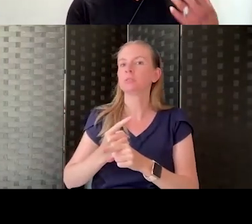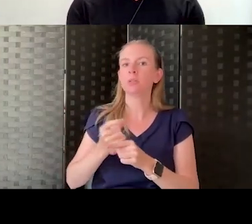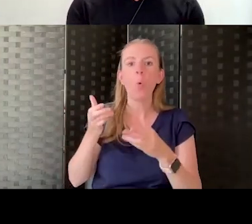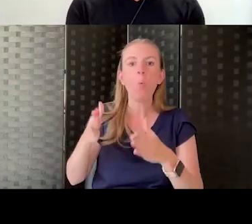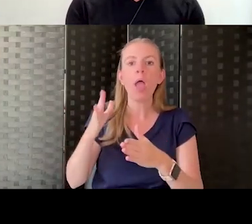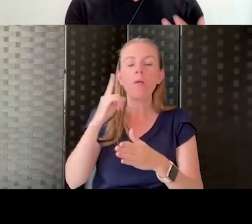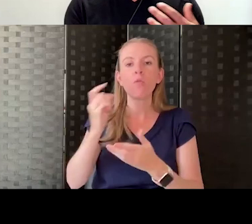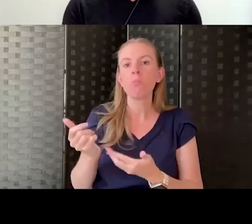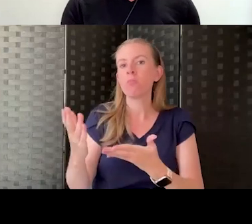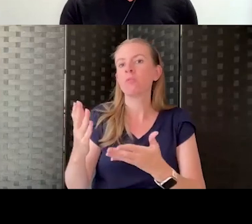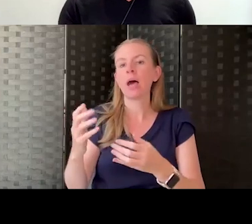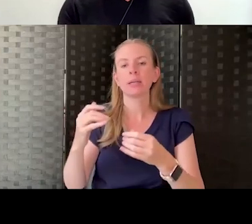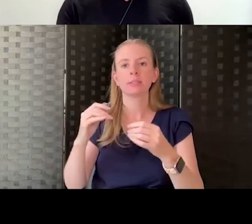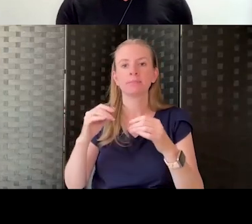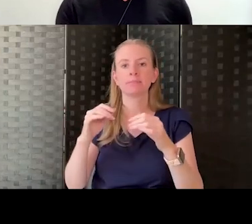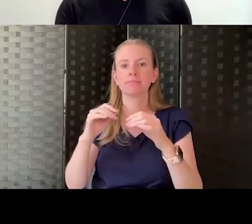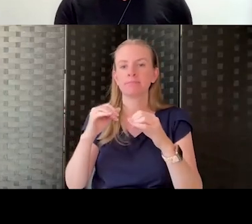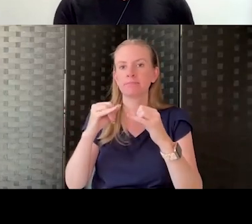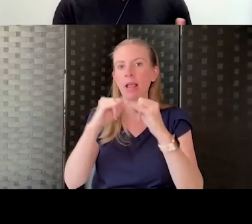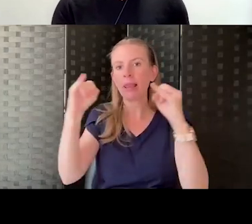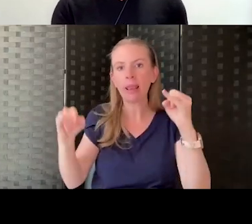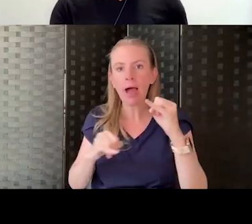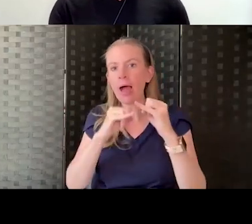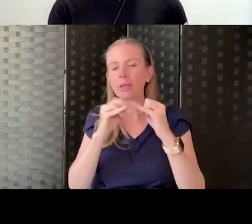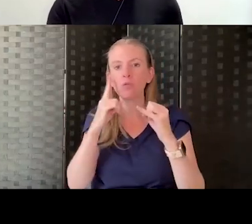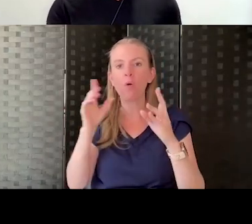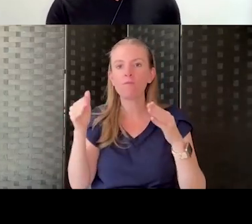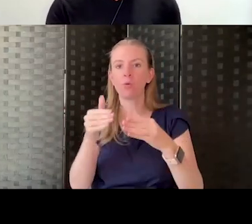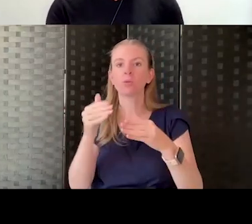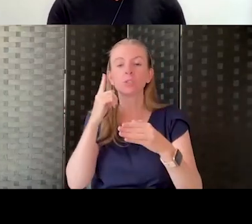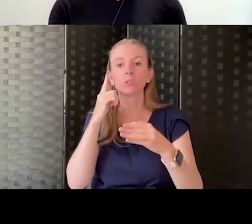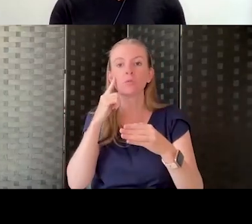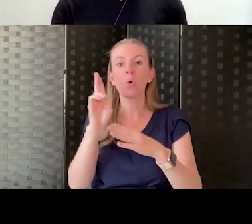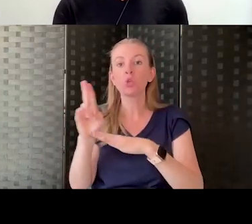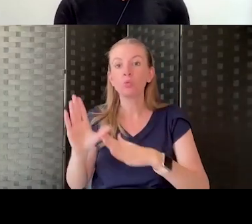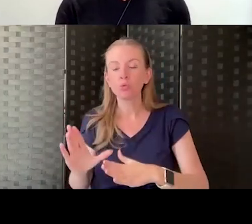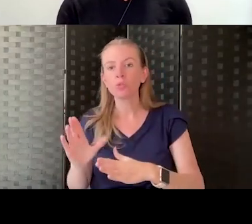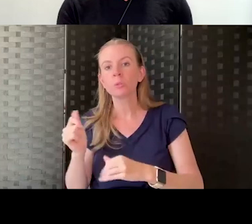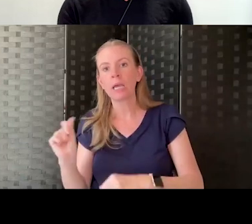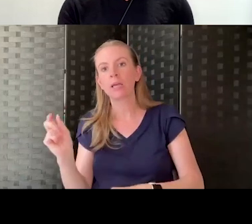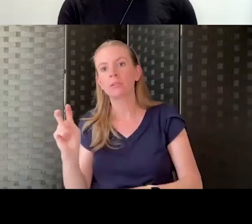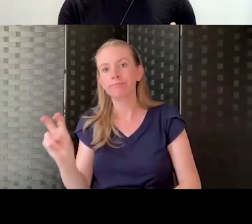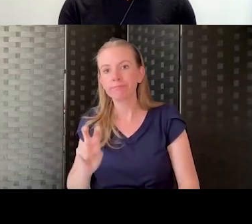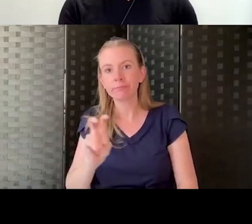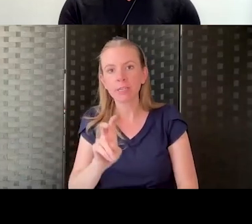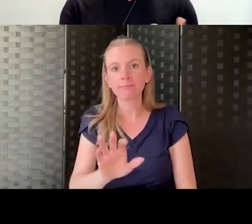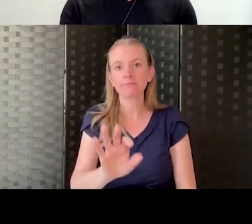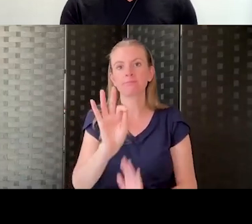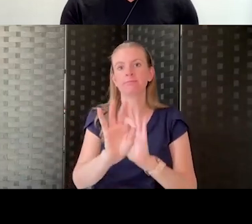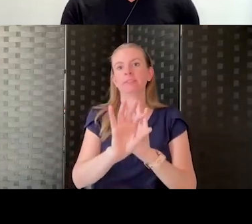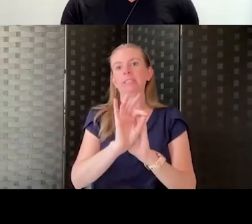an outline around all focus of all elements so users are able to navigate around the application,